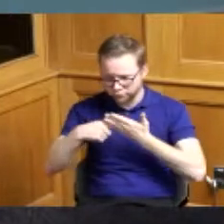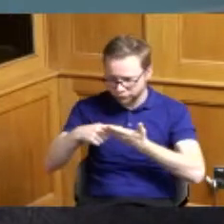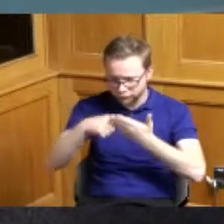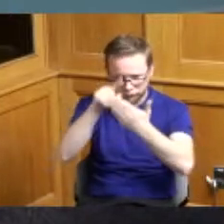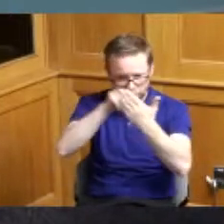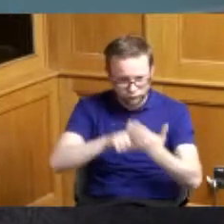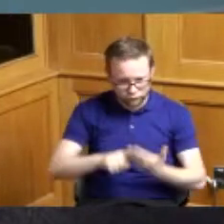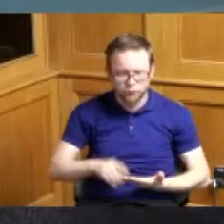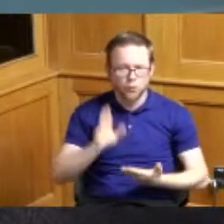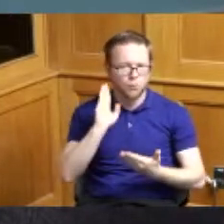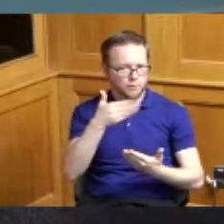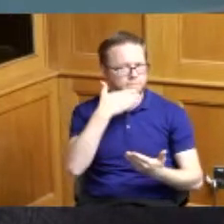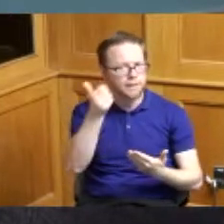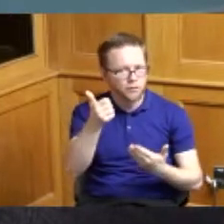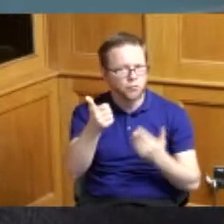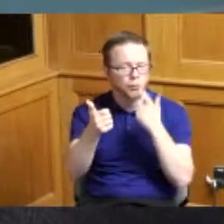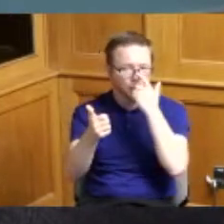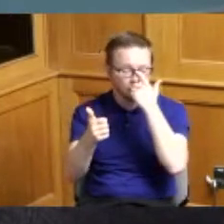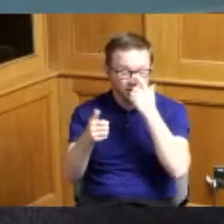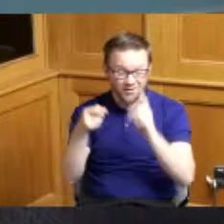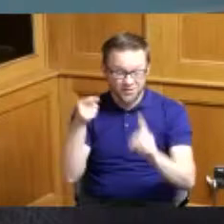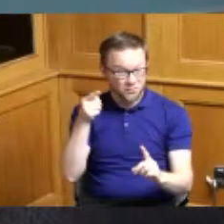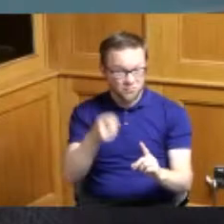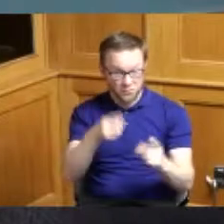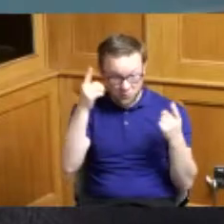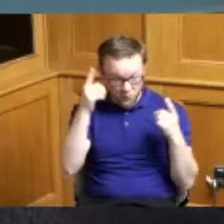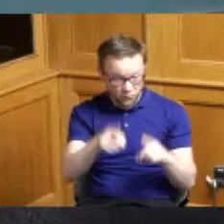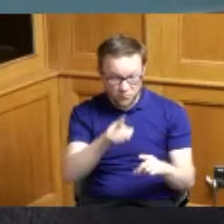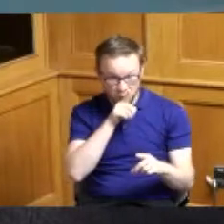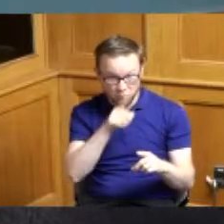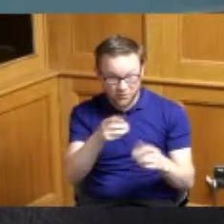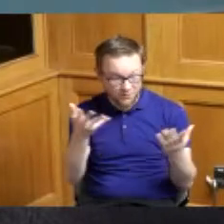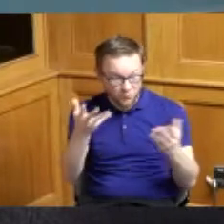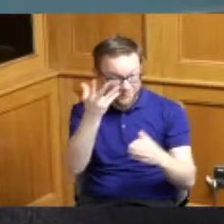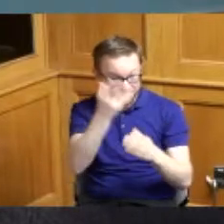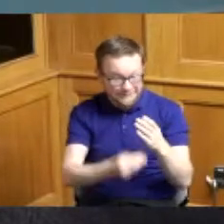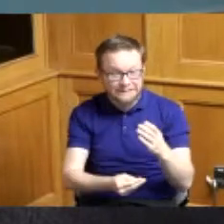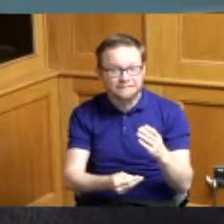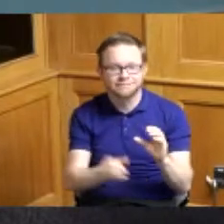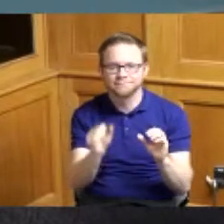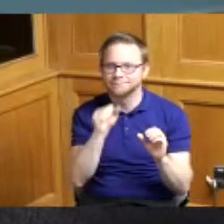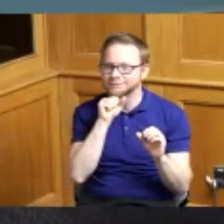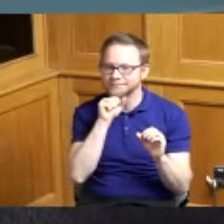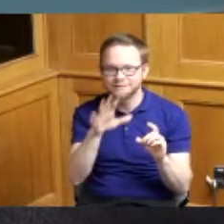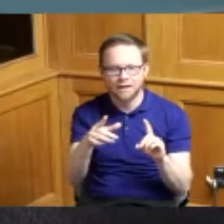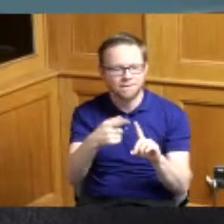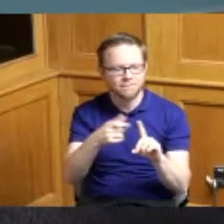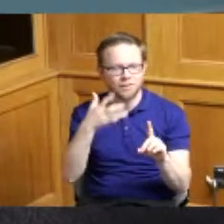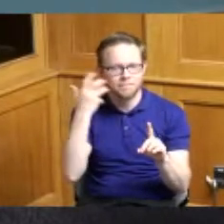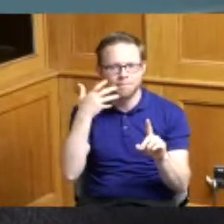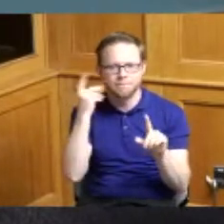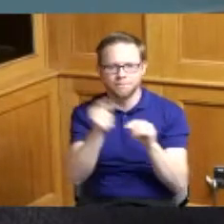Missing piece to this whole thing we don't have anything from the Cincinnati Bengal ownership